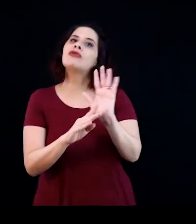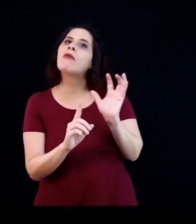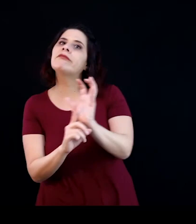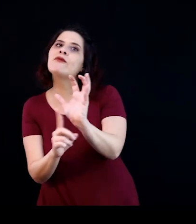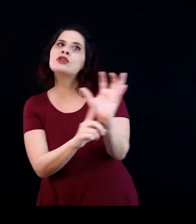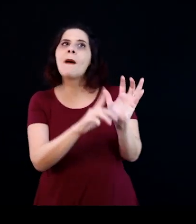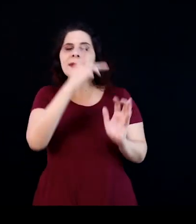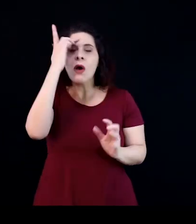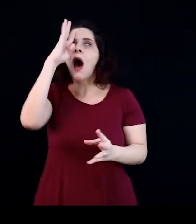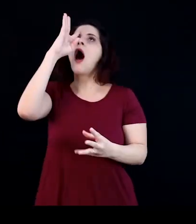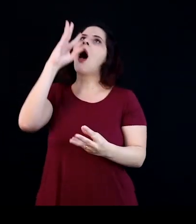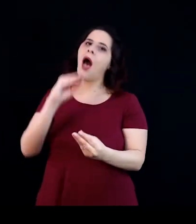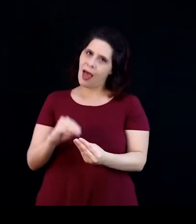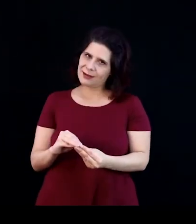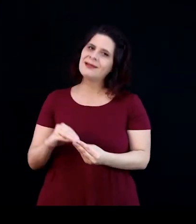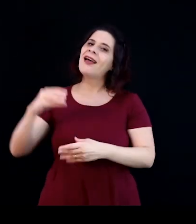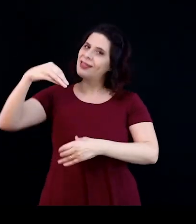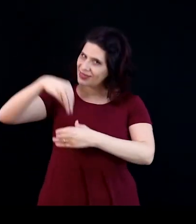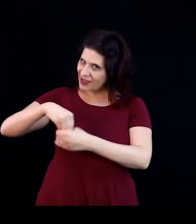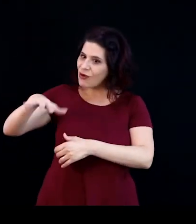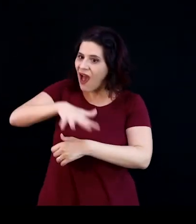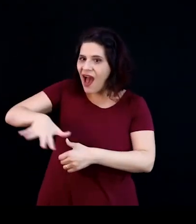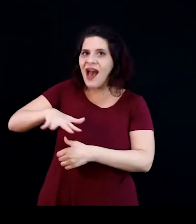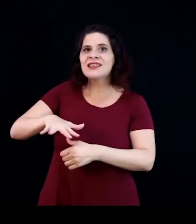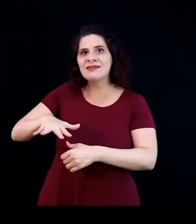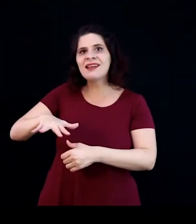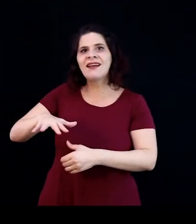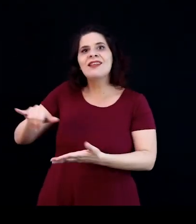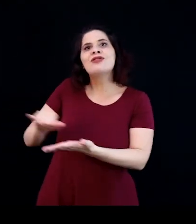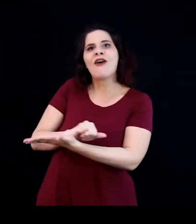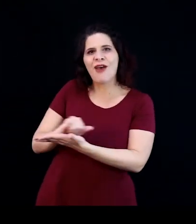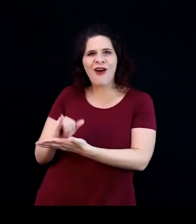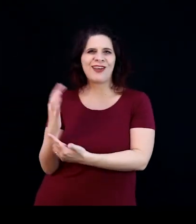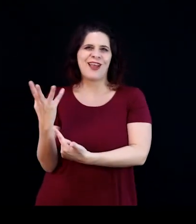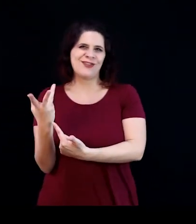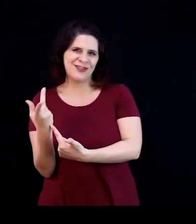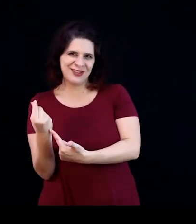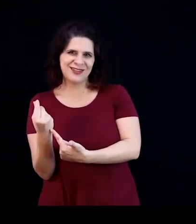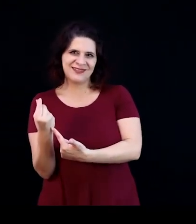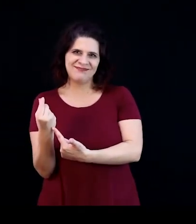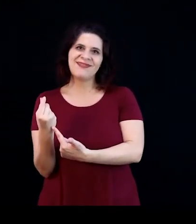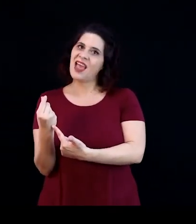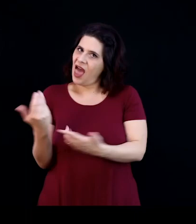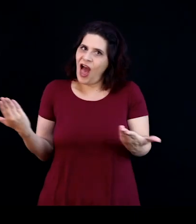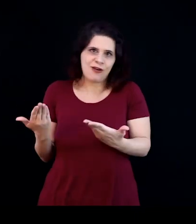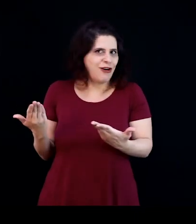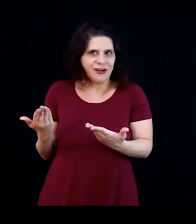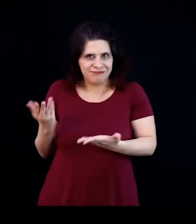it had penetrated the New York art world, in which she’s very well established.